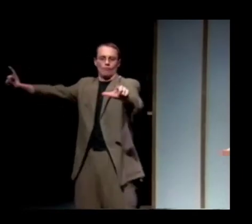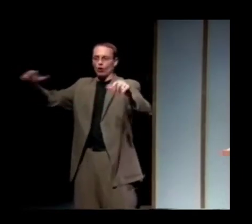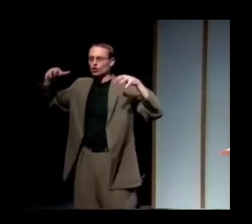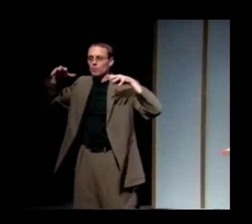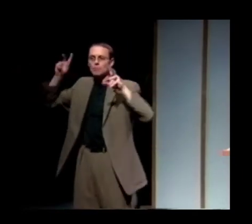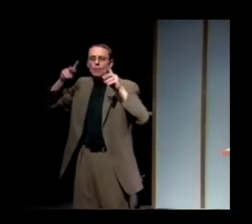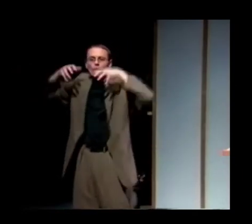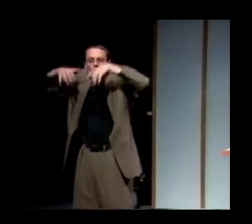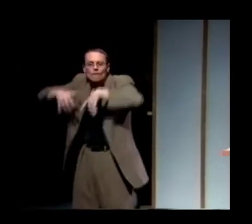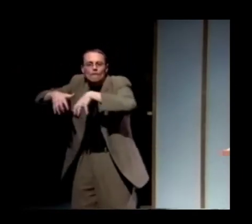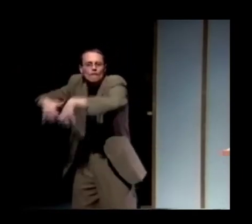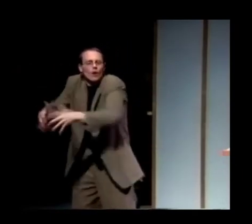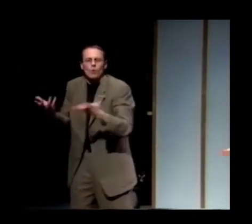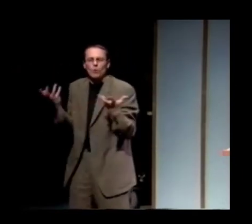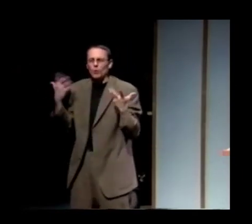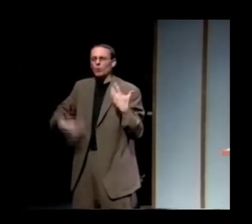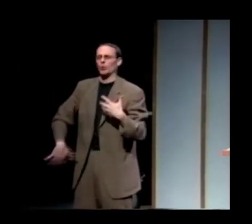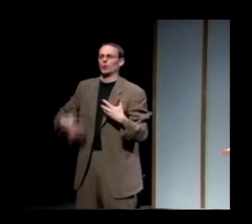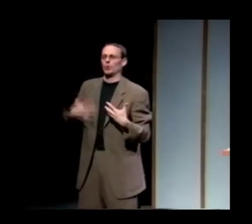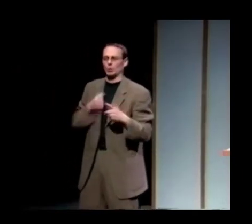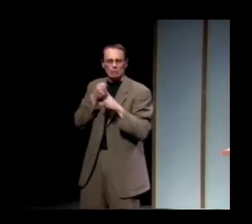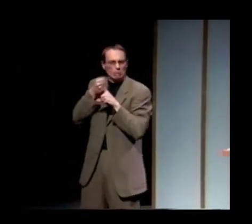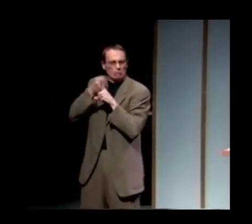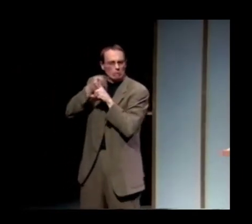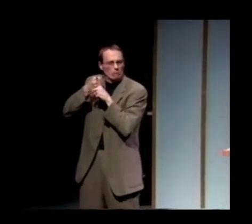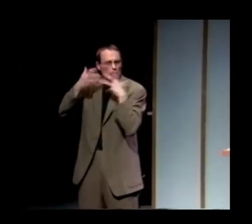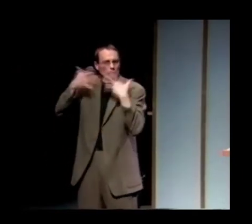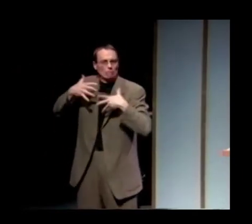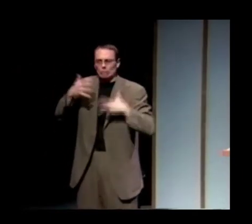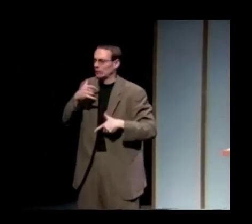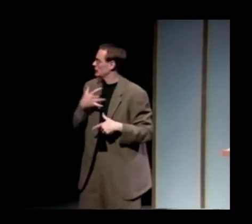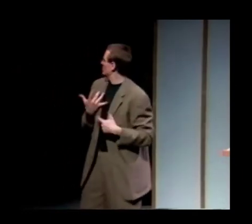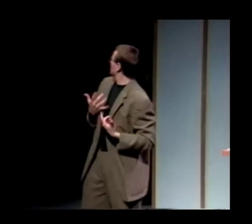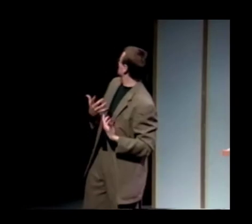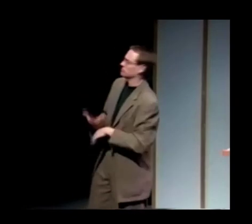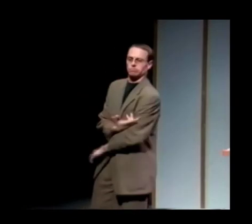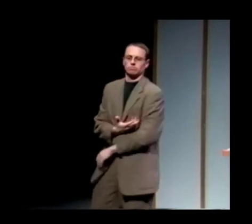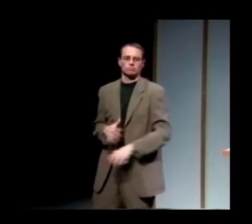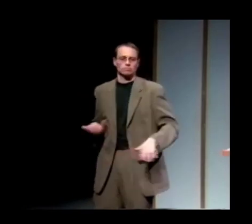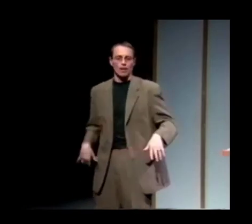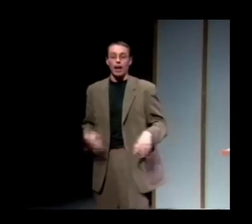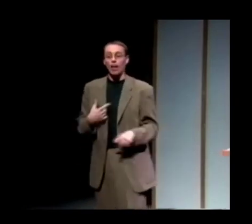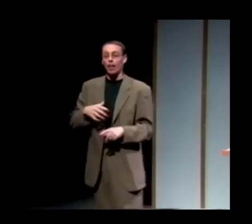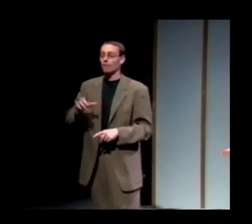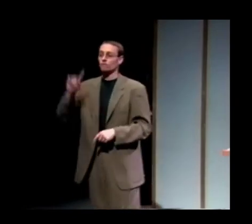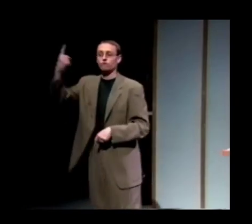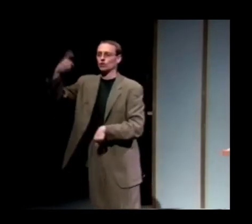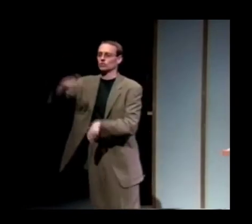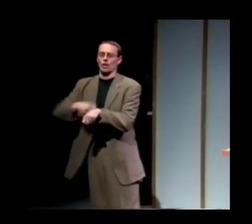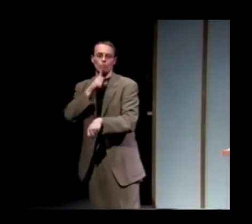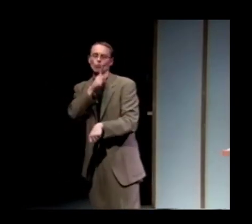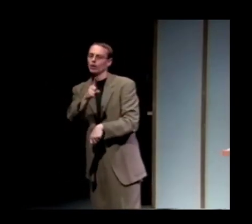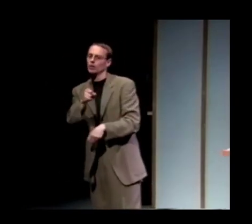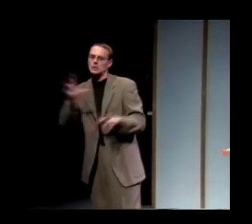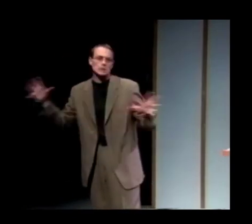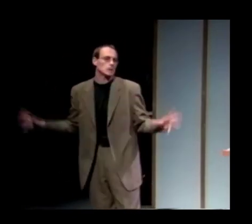ZOOMED IN ON HIM, AND THE PEOPLE RUNNING DOWN THE STAIRS, OK? LOTS OF IMPACT SHOTS, LOTS OF EDITING.